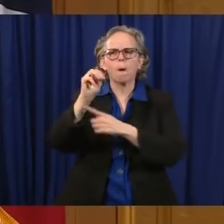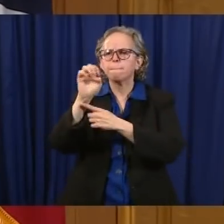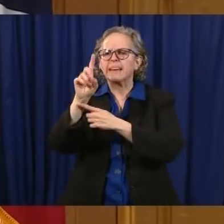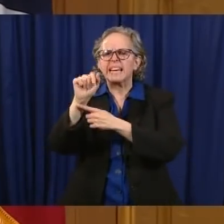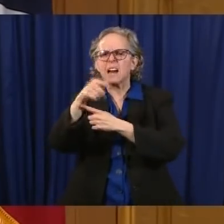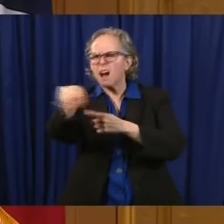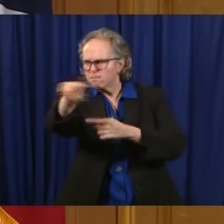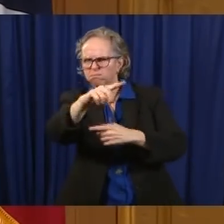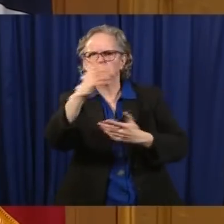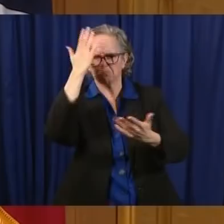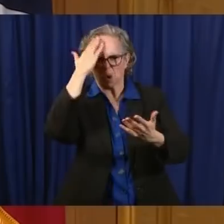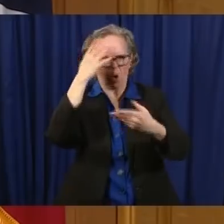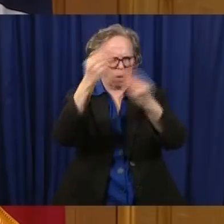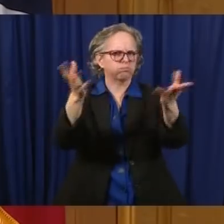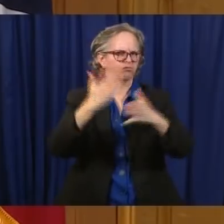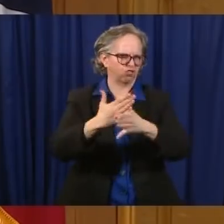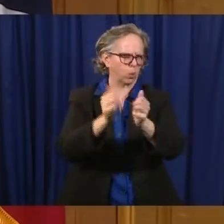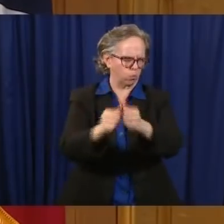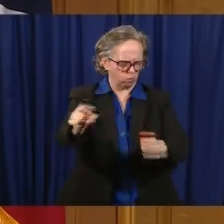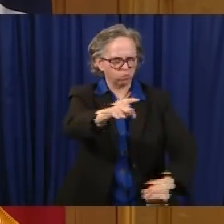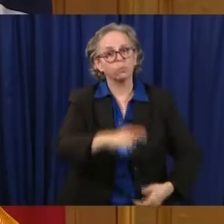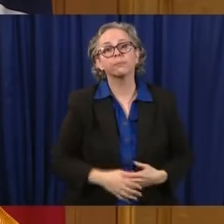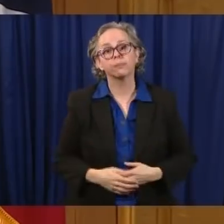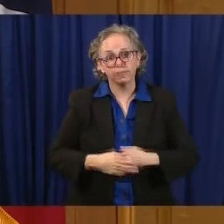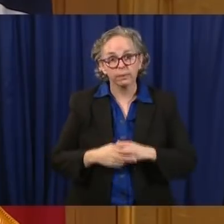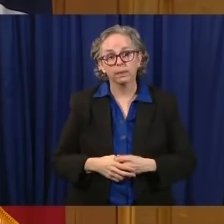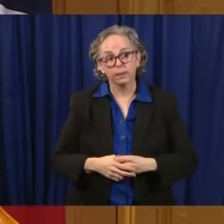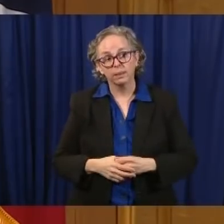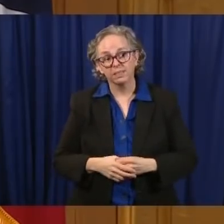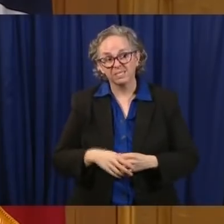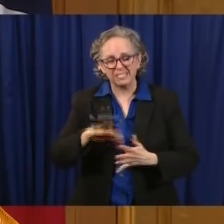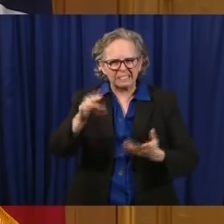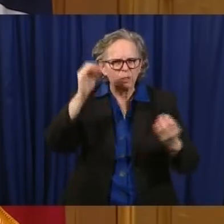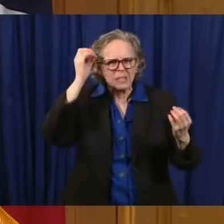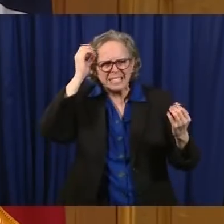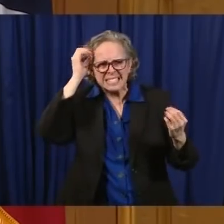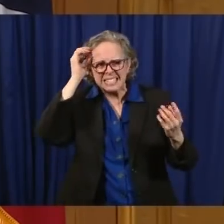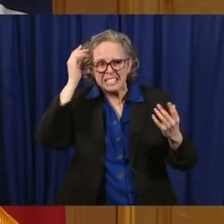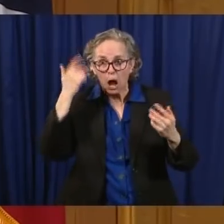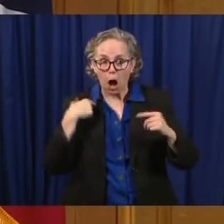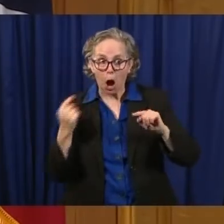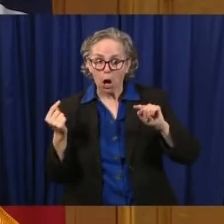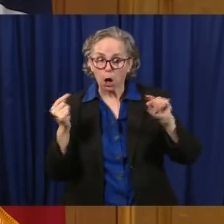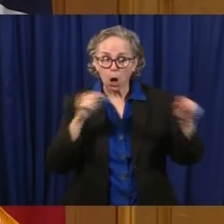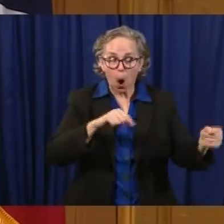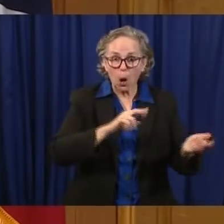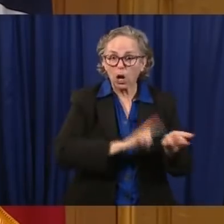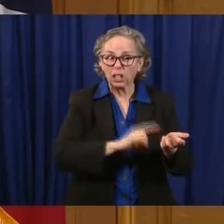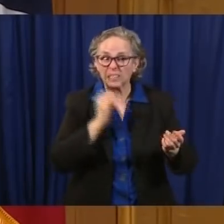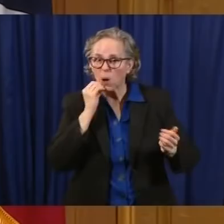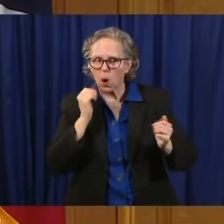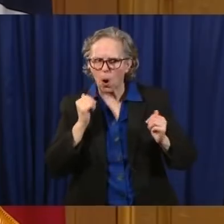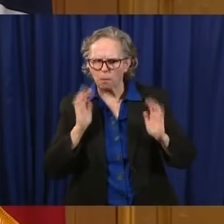BE MADE AVAILABLE TO THE NEWS MEDIA. SO THAT THAT INFORMATION CAN BE SHARED WITH THE PUBLIC. IF YOU ARE THINKING ABOUT